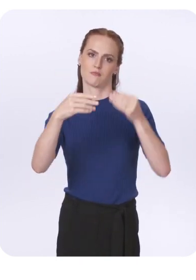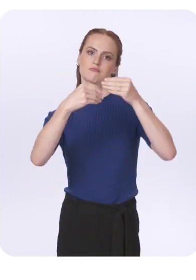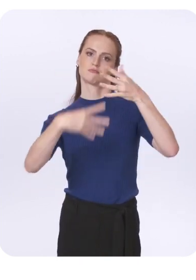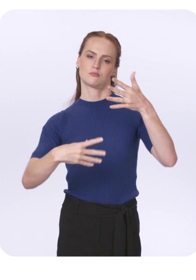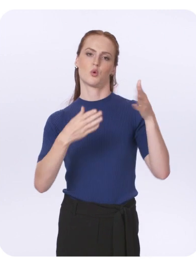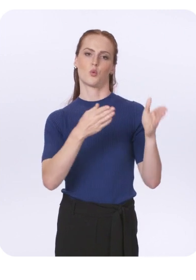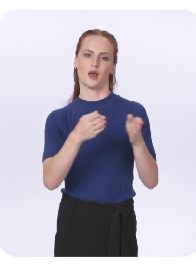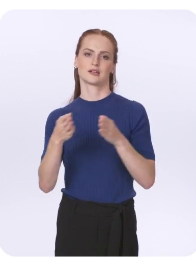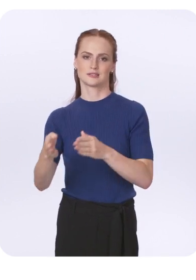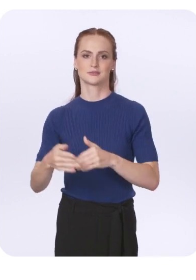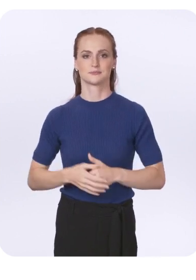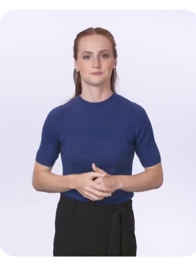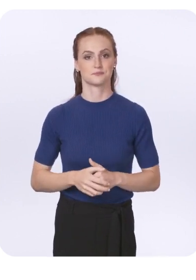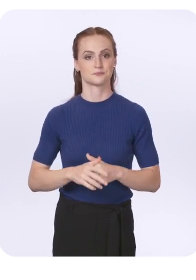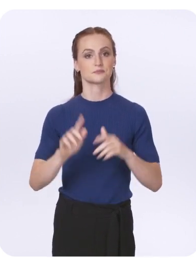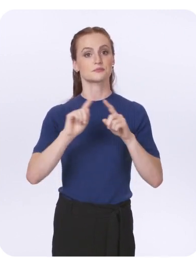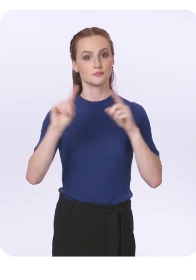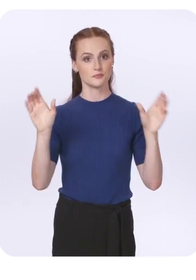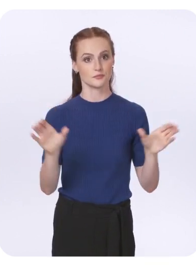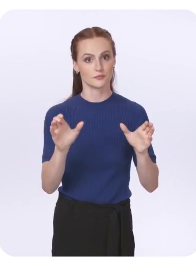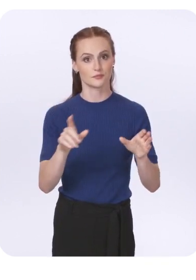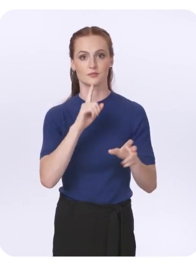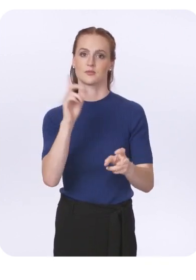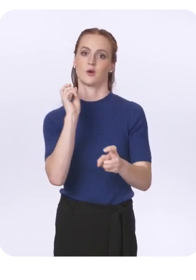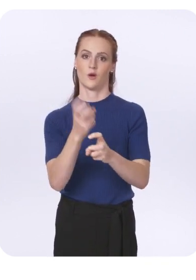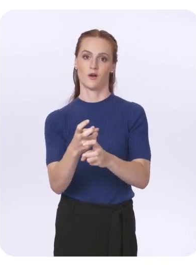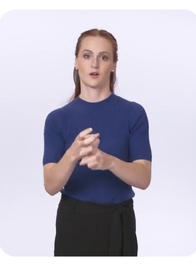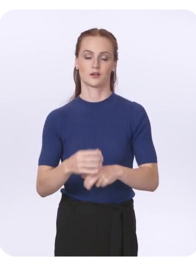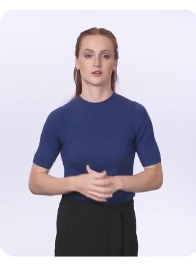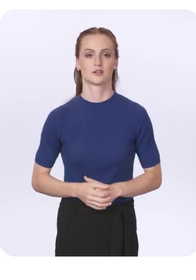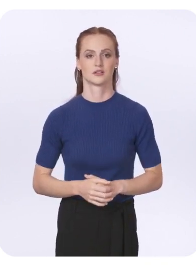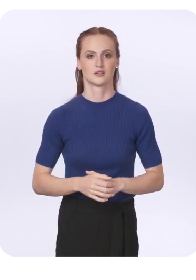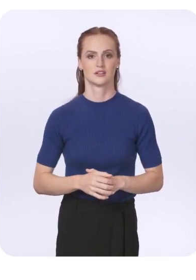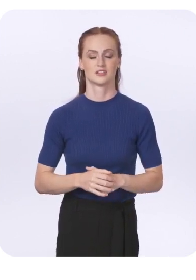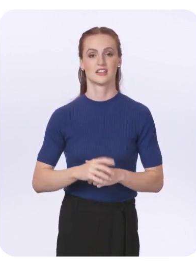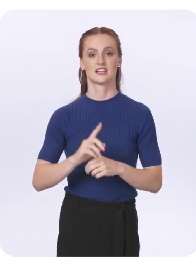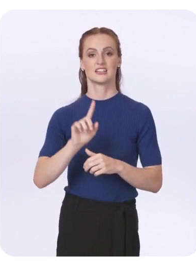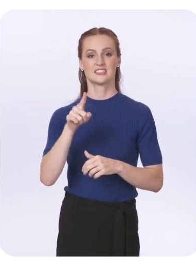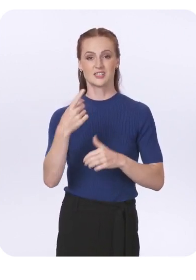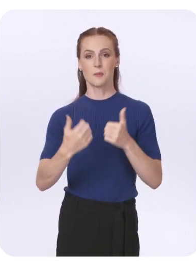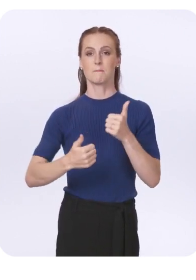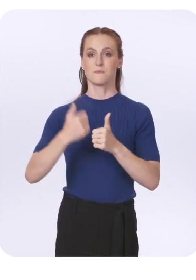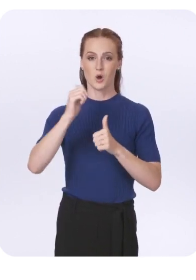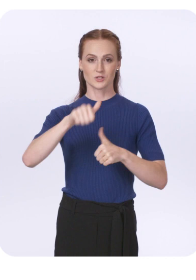But performance is hard. It’s one of the single most challenging parts